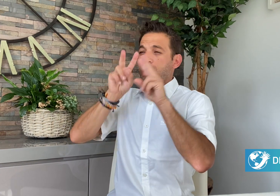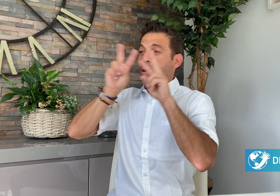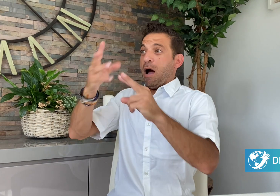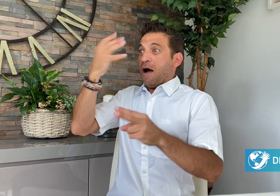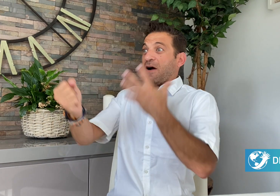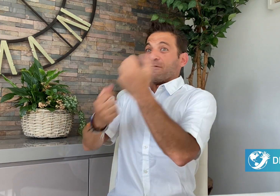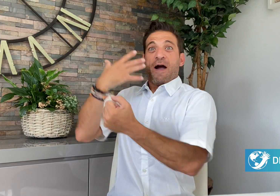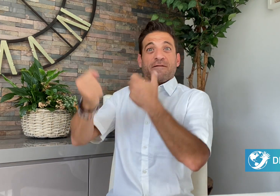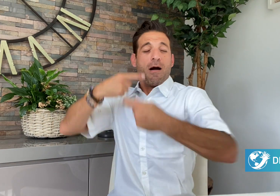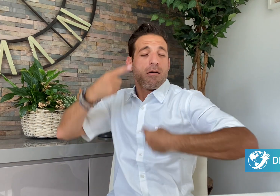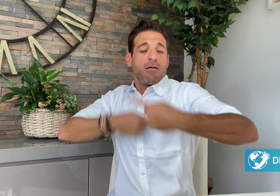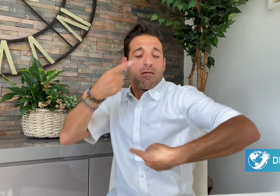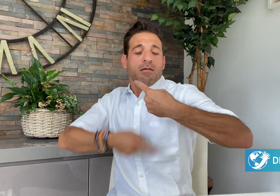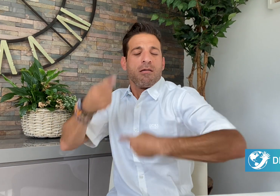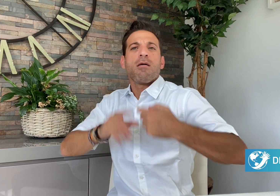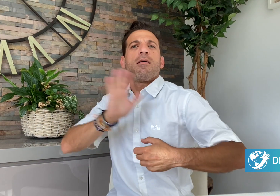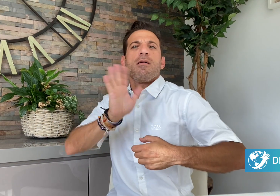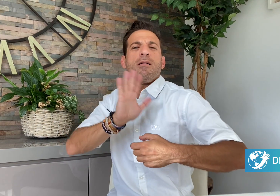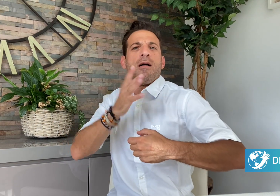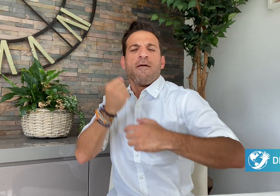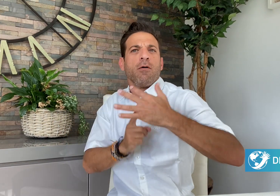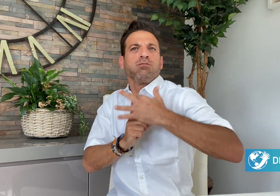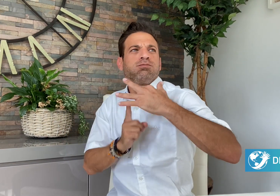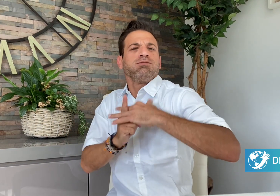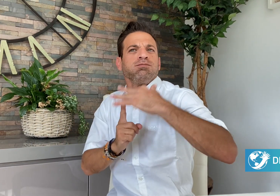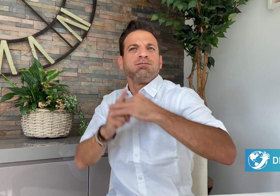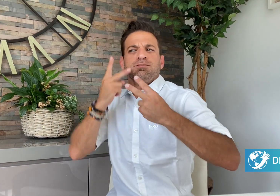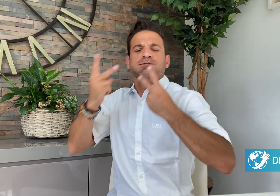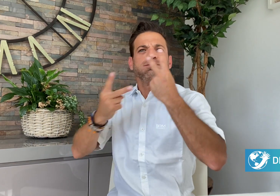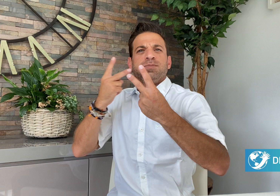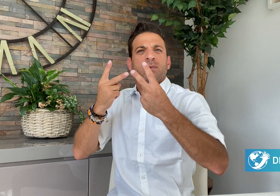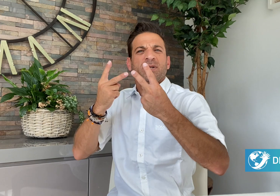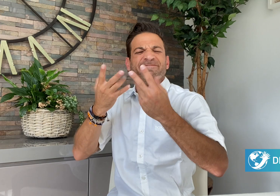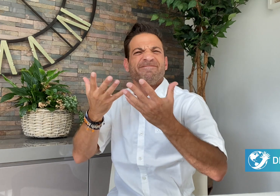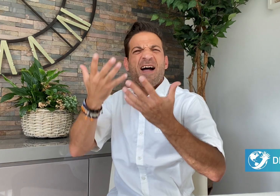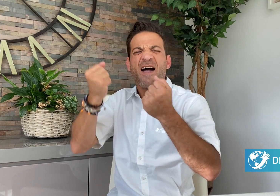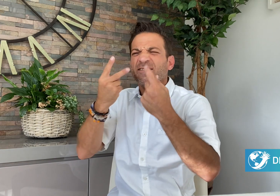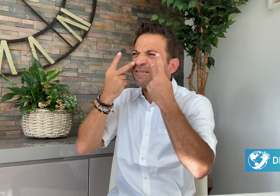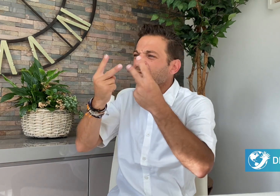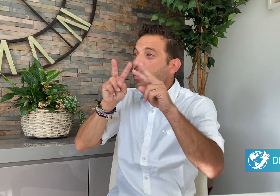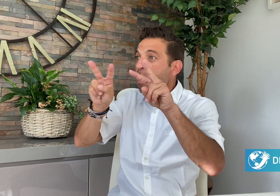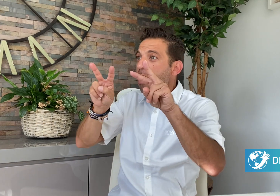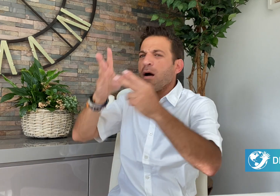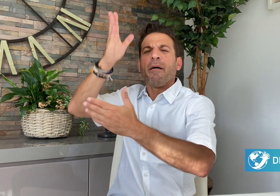consistently shown. Sometimes, they are too small or